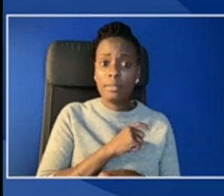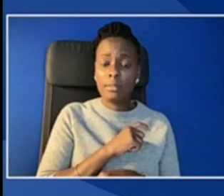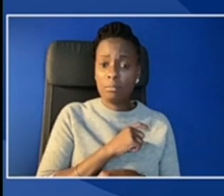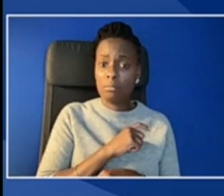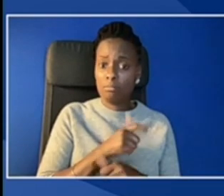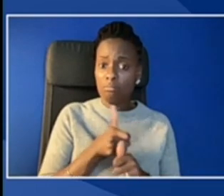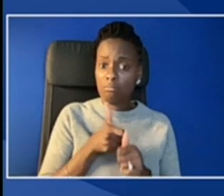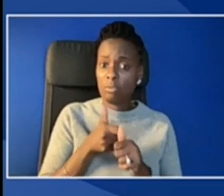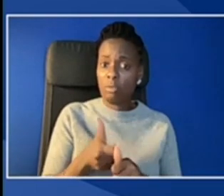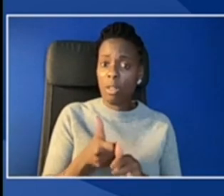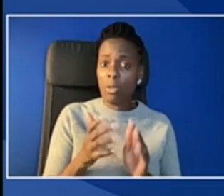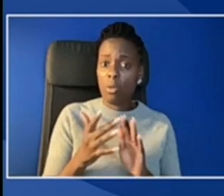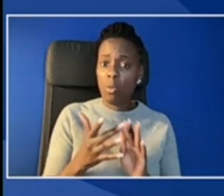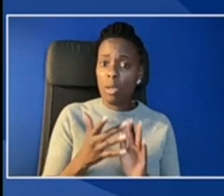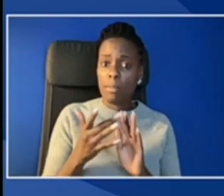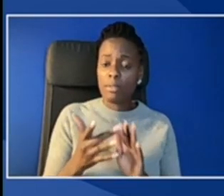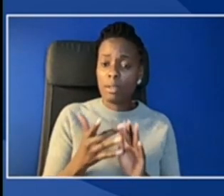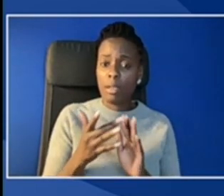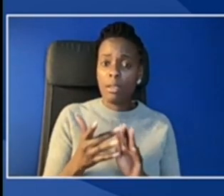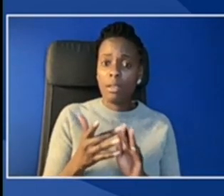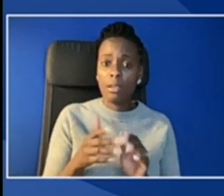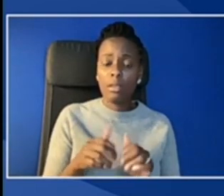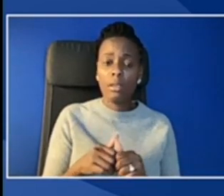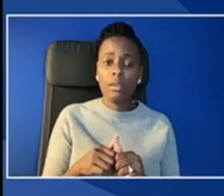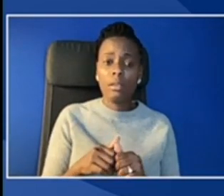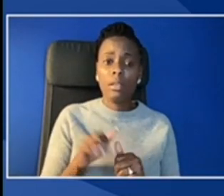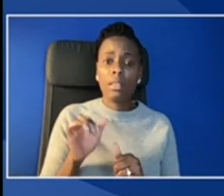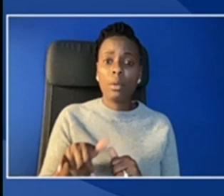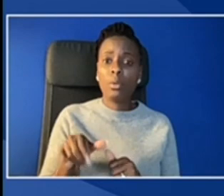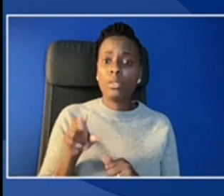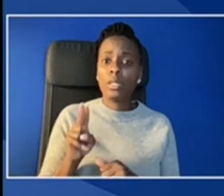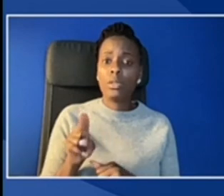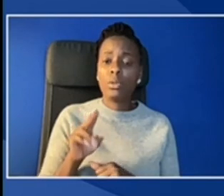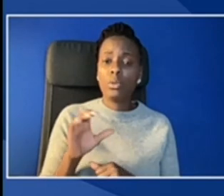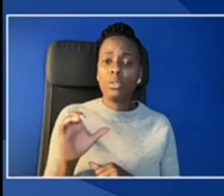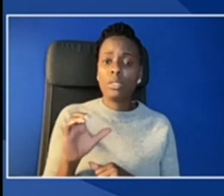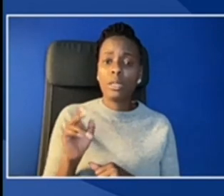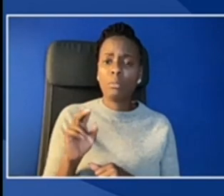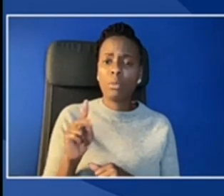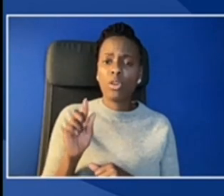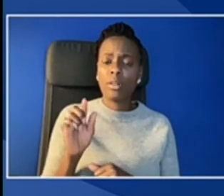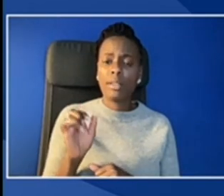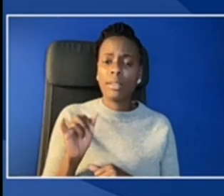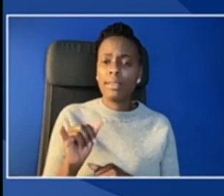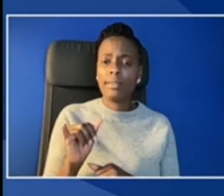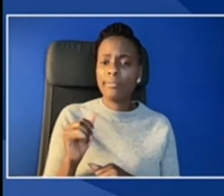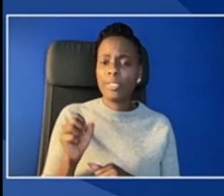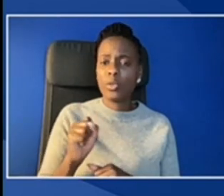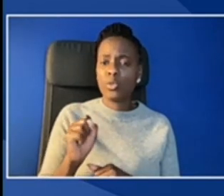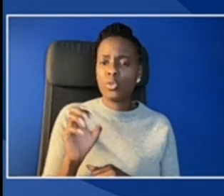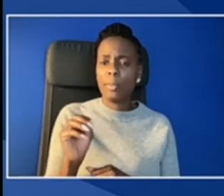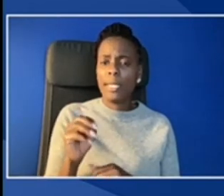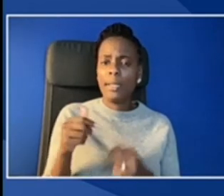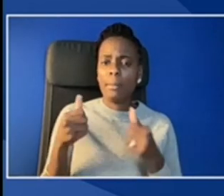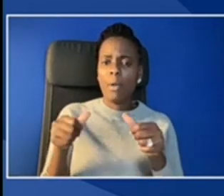It was a UC Berkeley social media post on a Berkeley website, sponsored by the